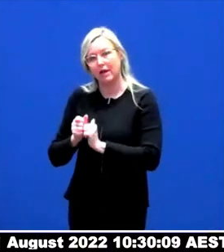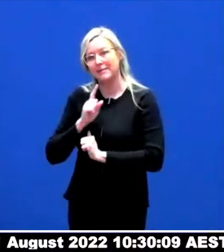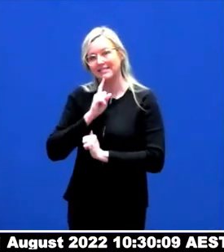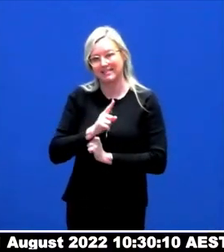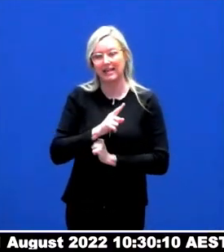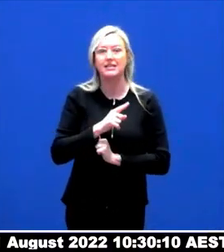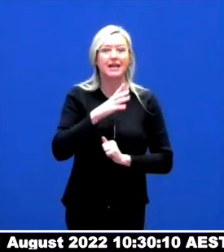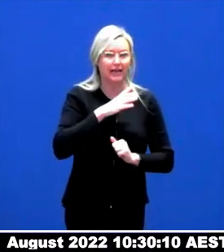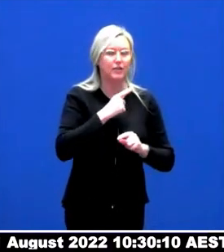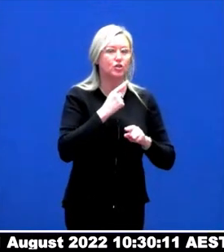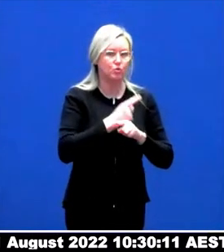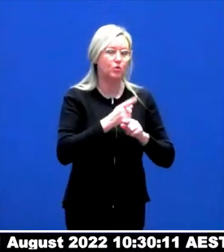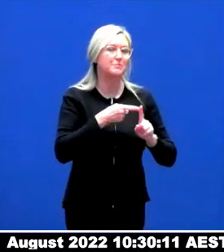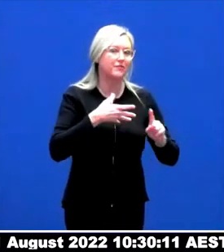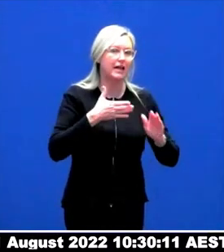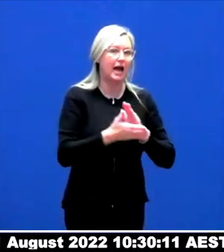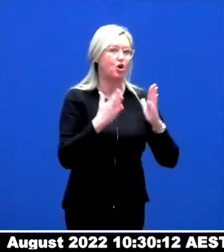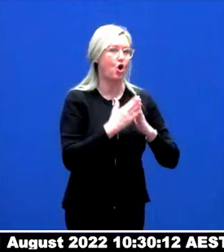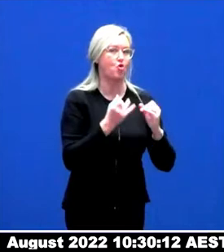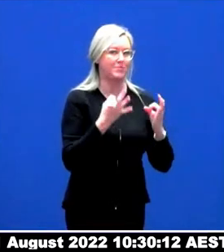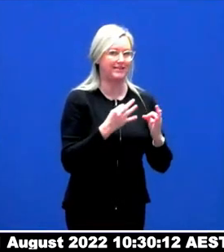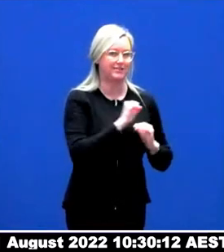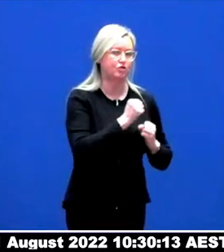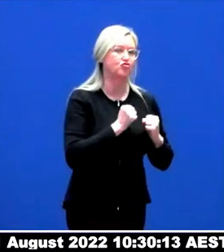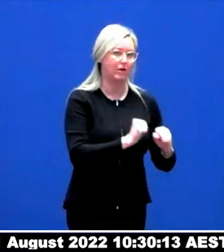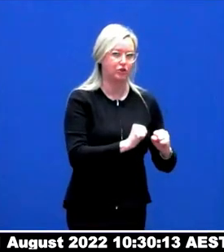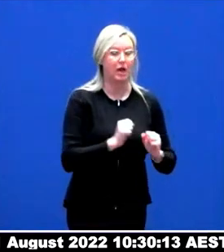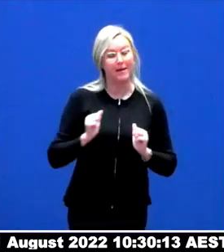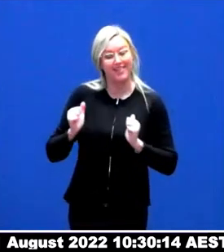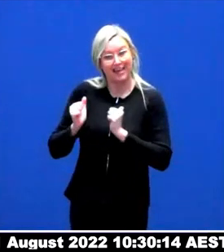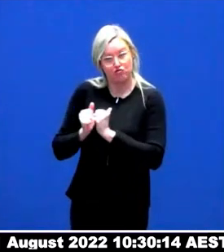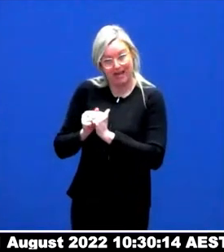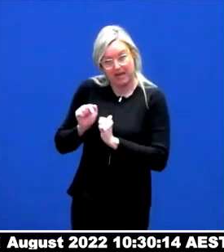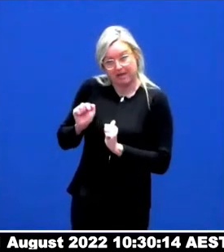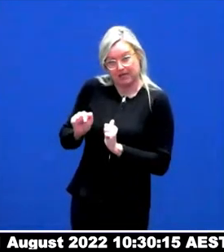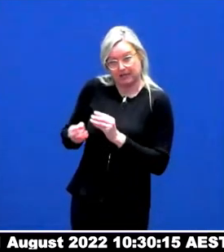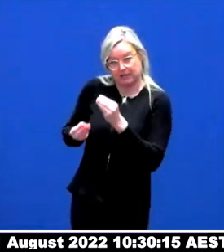So, I keep going back to the point that under the Agreement itself, it's the requirement for that to be addressed.